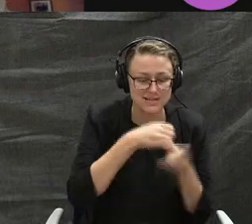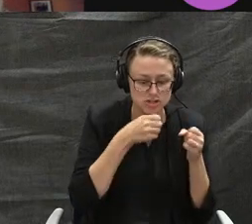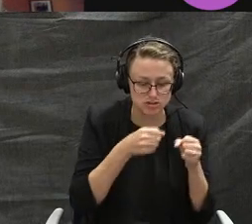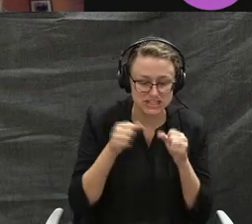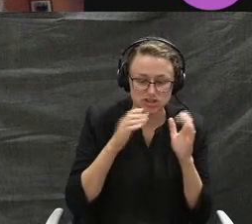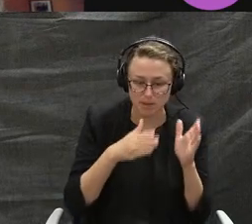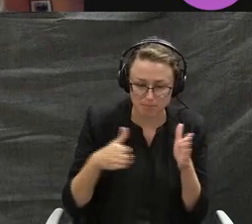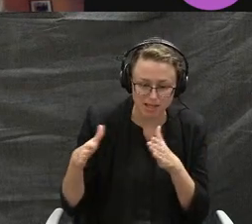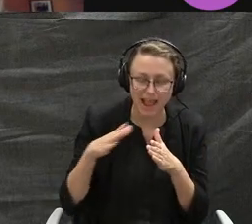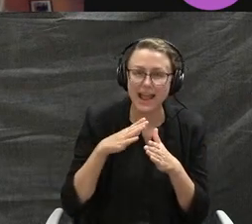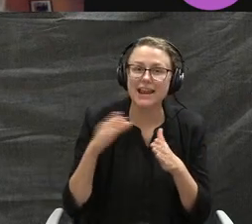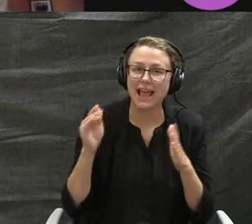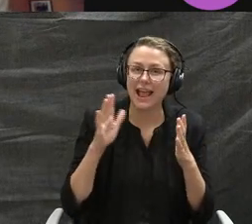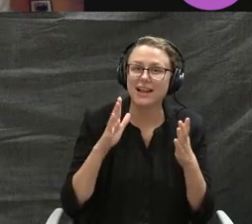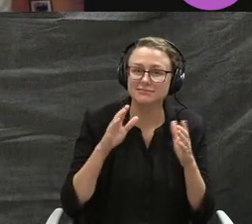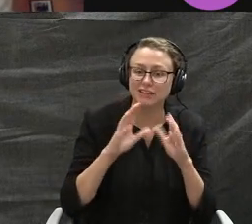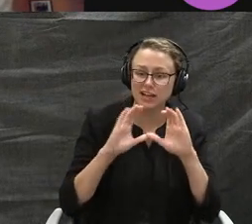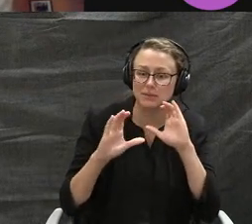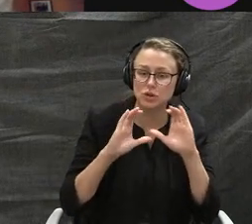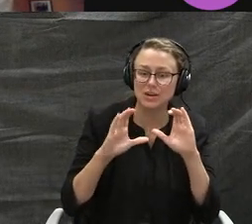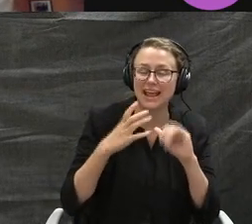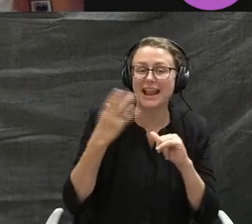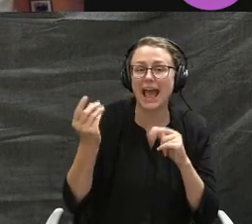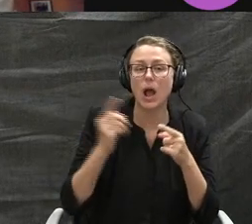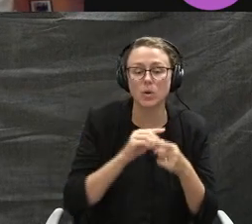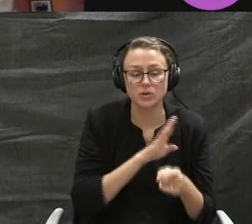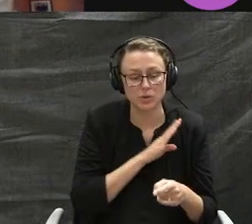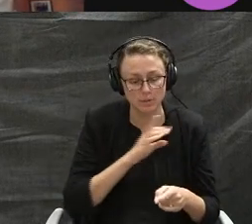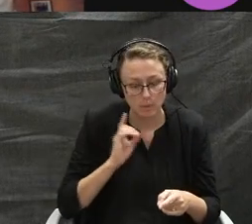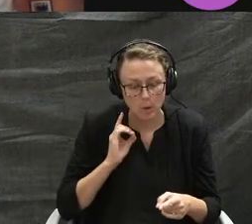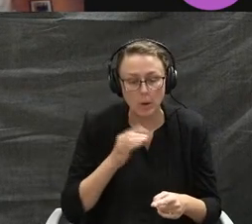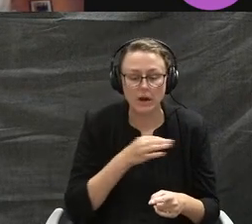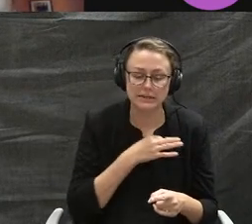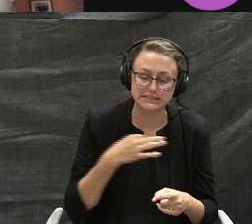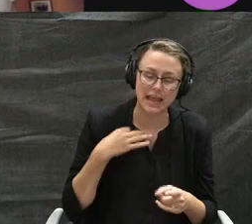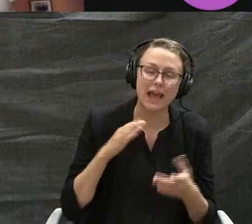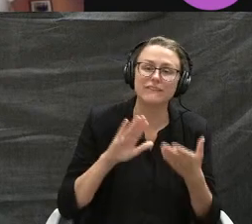and communicate it out to the board, to staff, to the